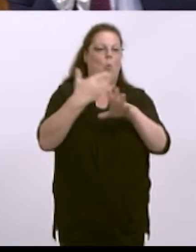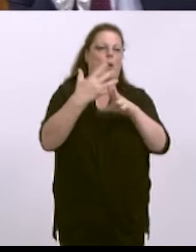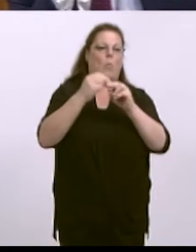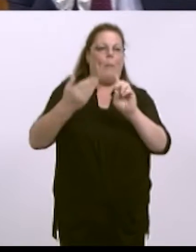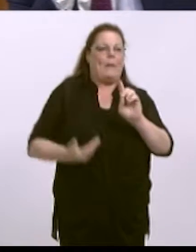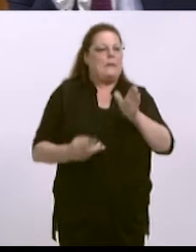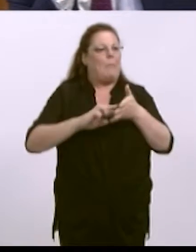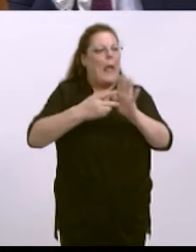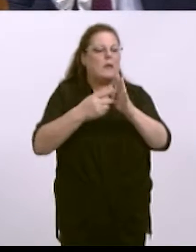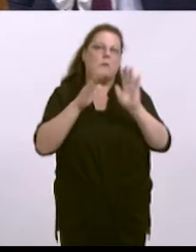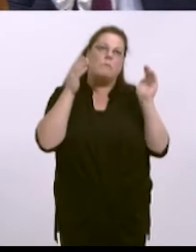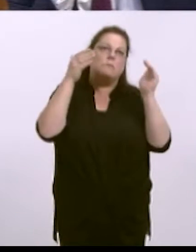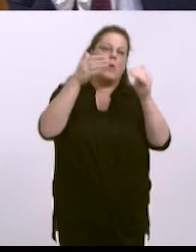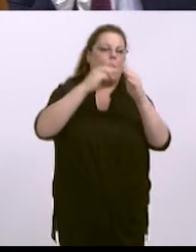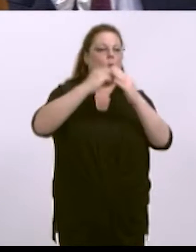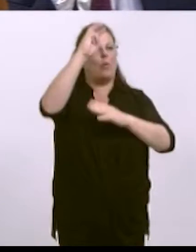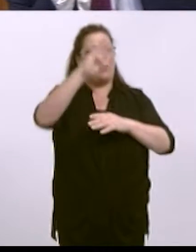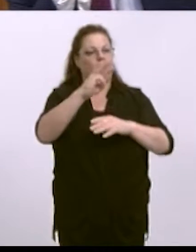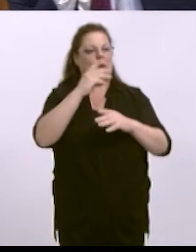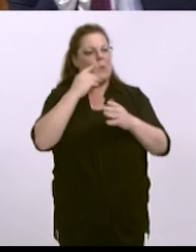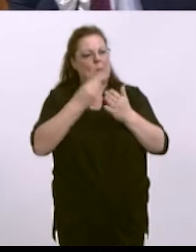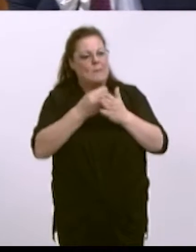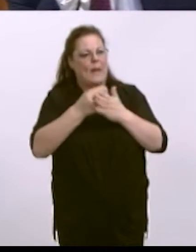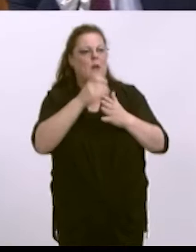look at what weíve spent over the yearsóyou look at Colwyn Bay and the work thatís been